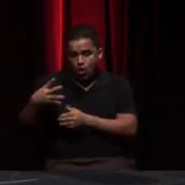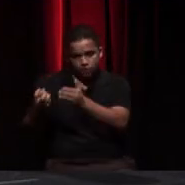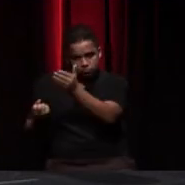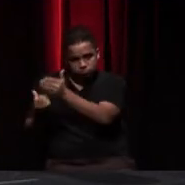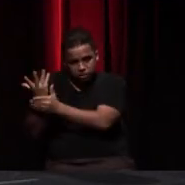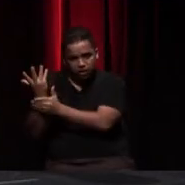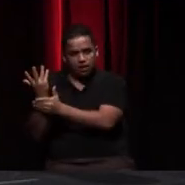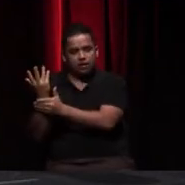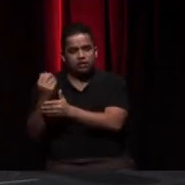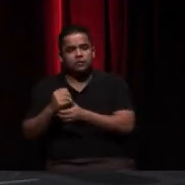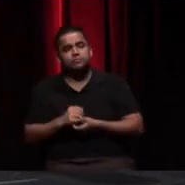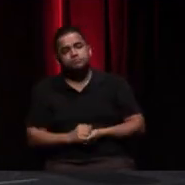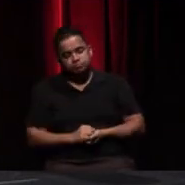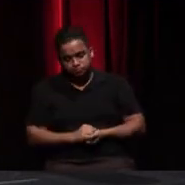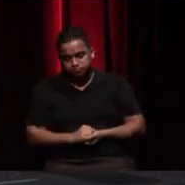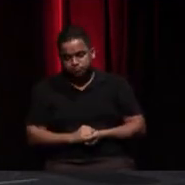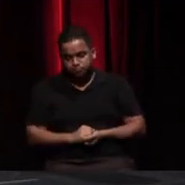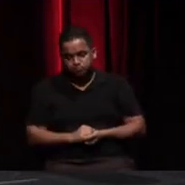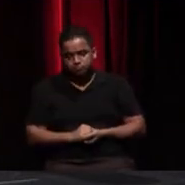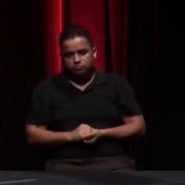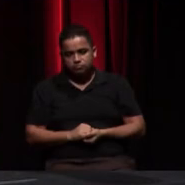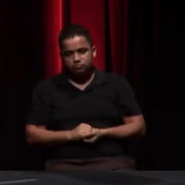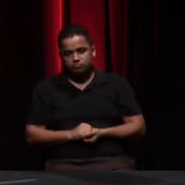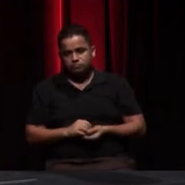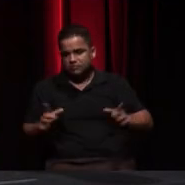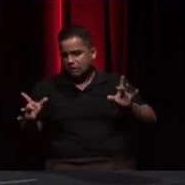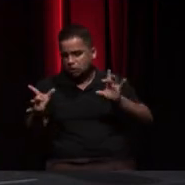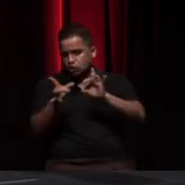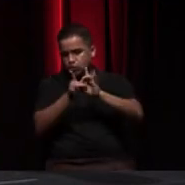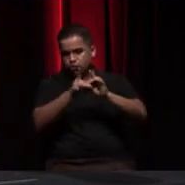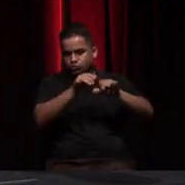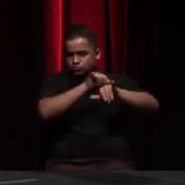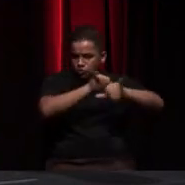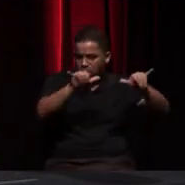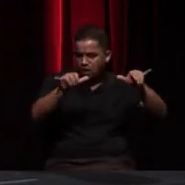would be side by side with the paper’s advertising.